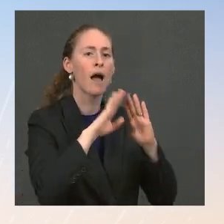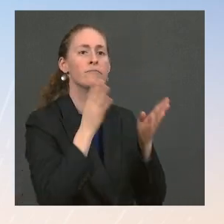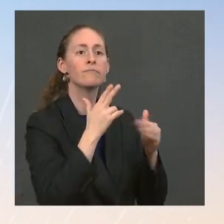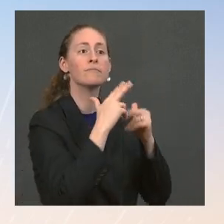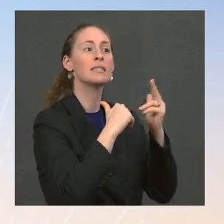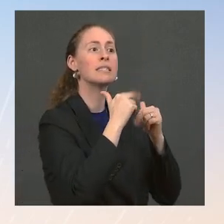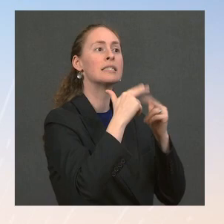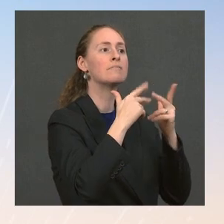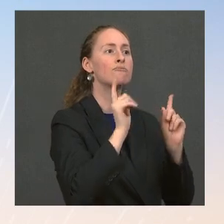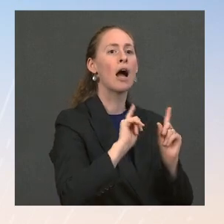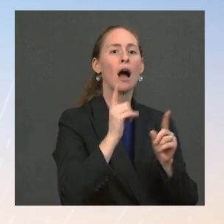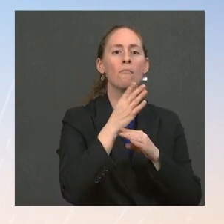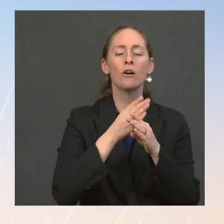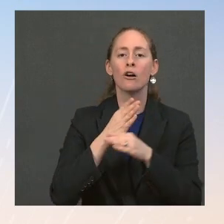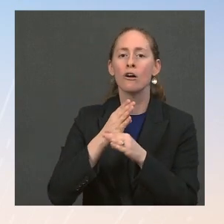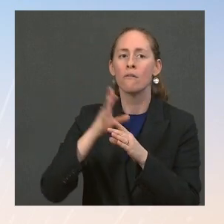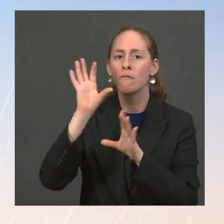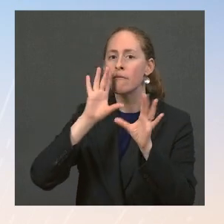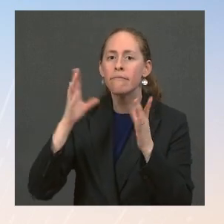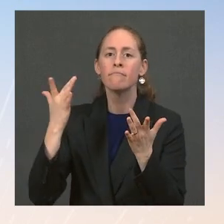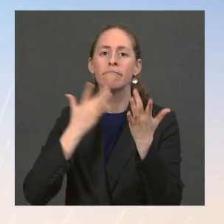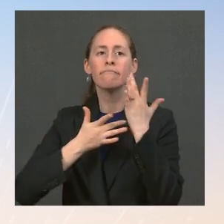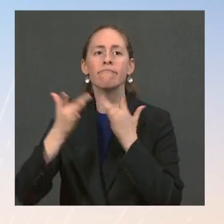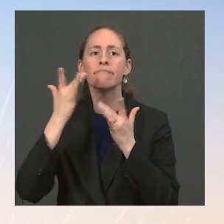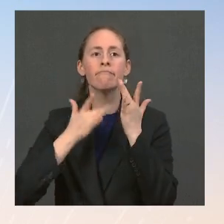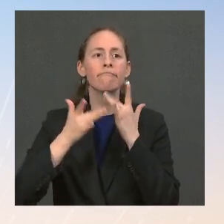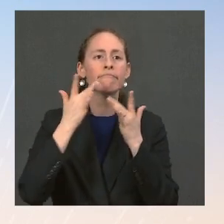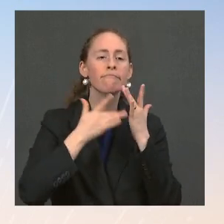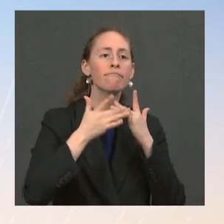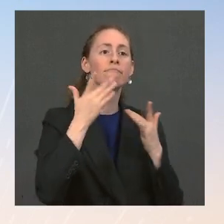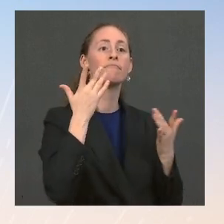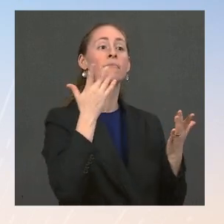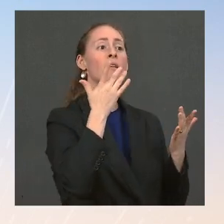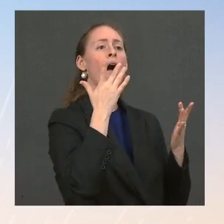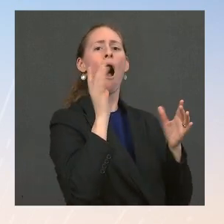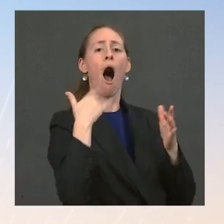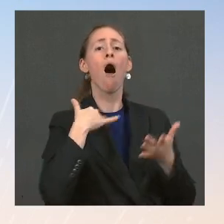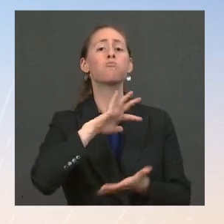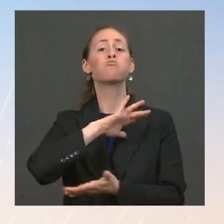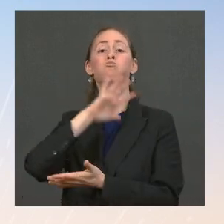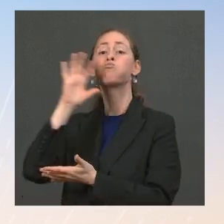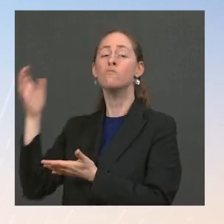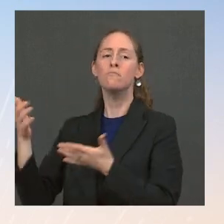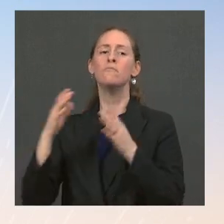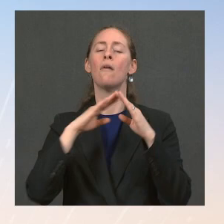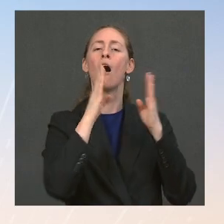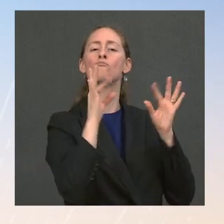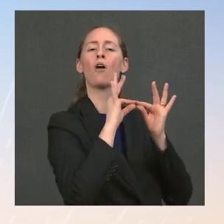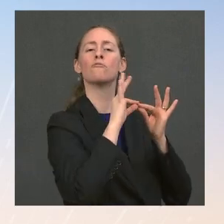the cost of lumber has decreased by 60 percent and is one example of the market leveling off. So, point is, there are different --